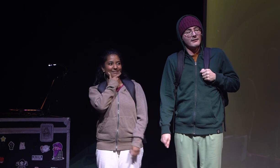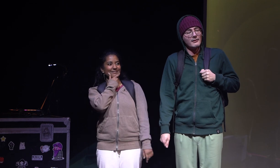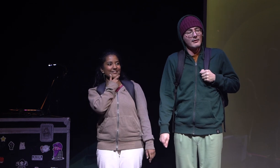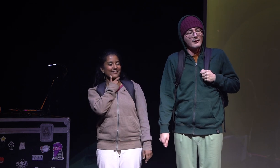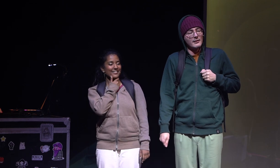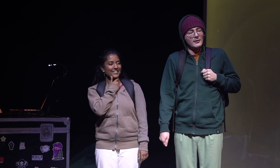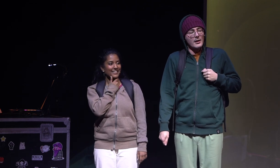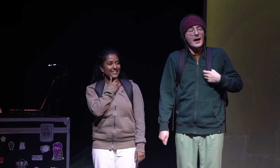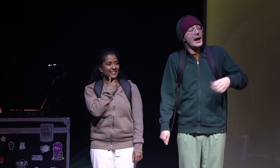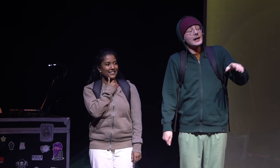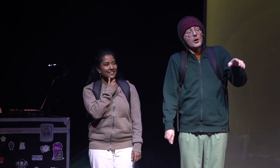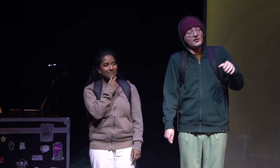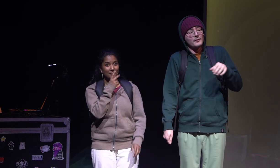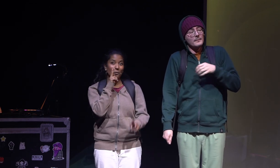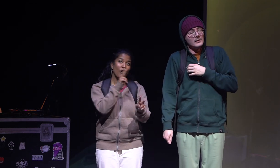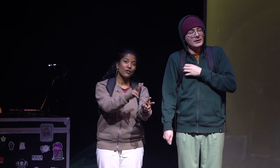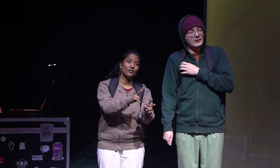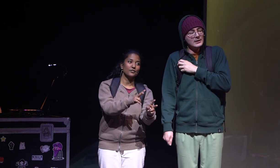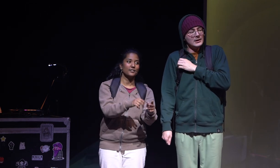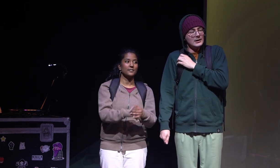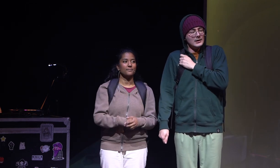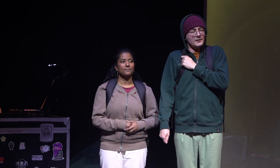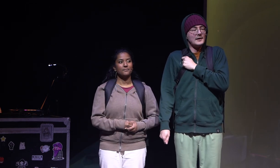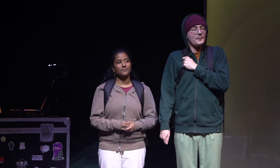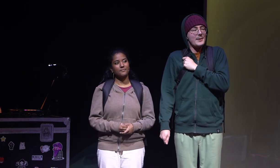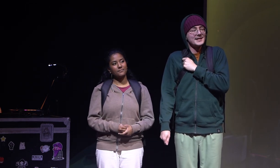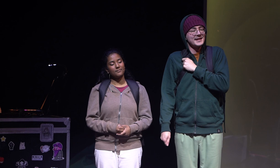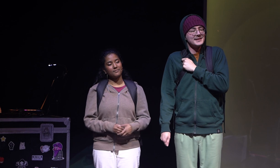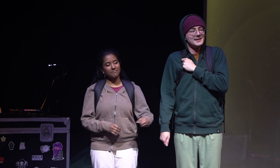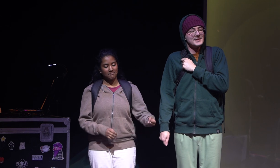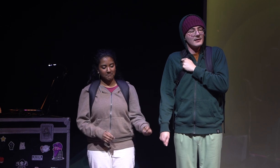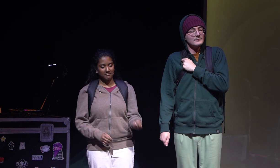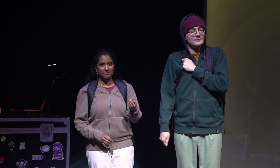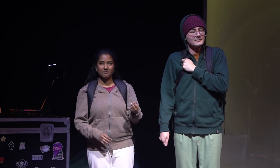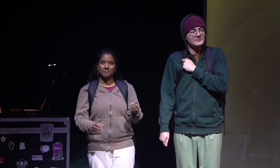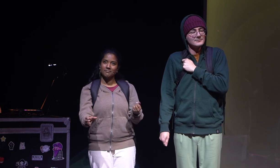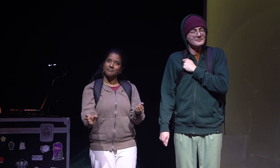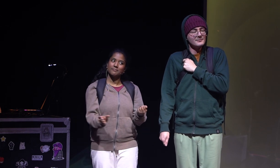laughing and I watch 'em fill up the basket. It's